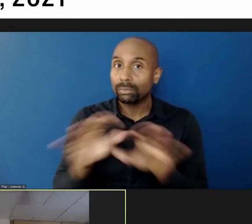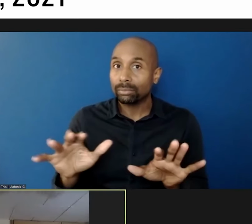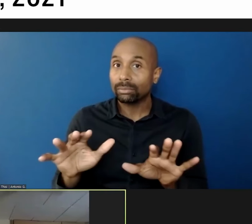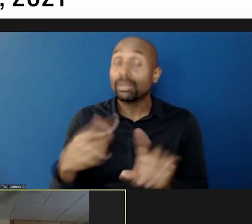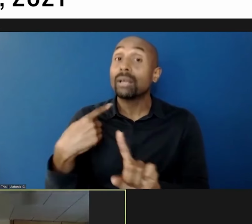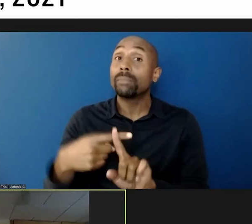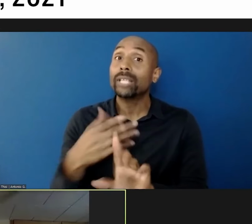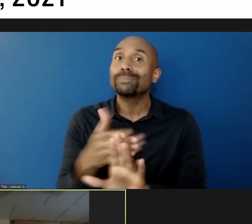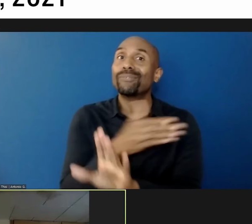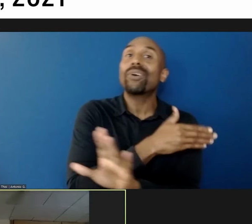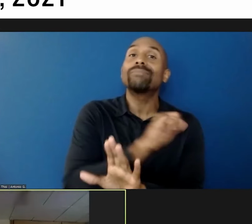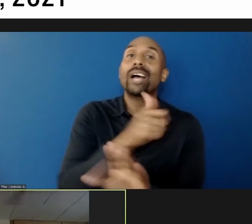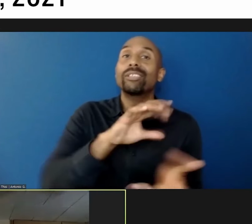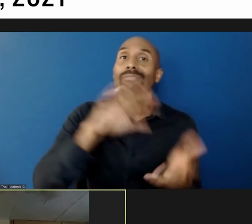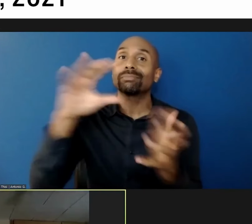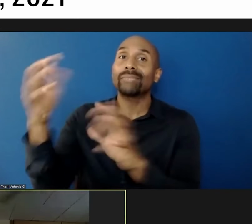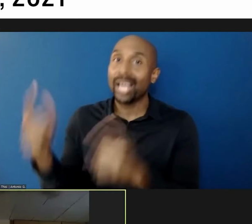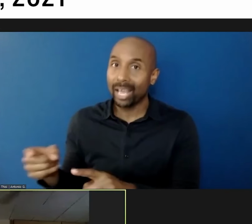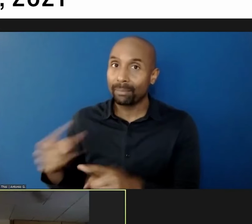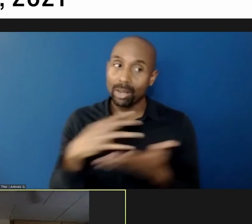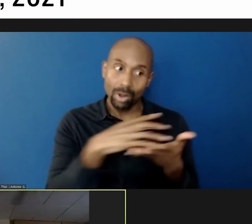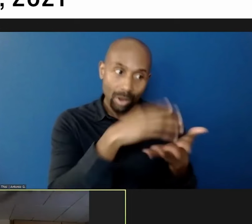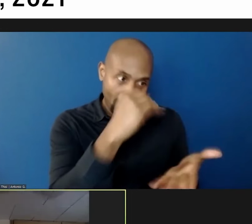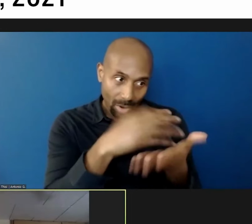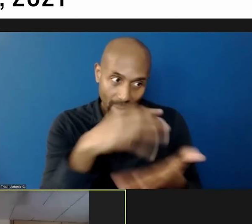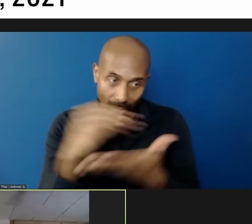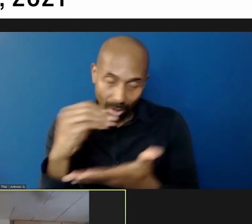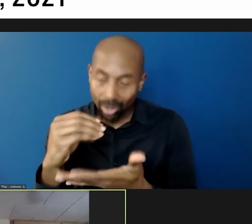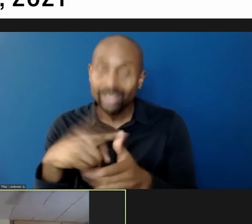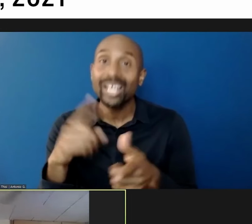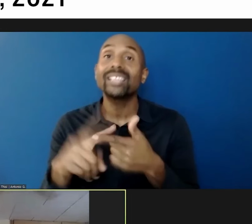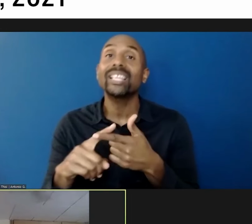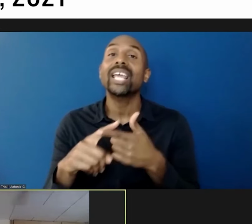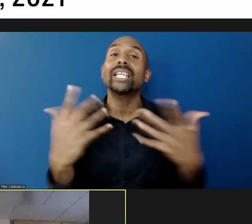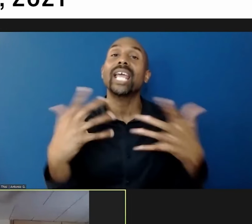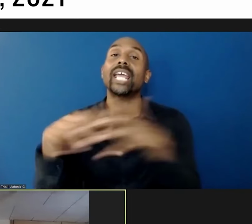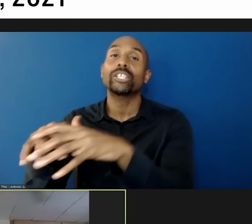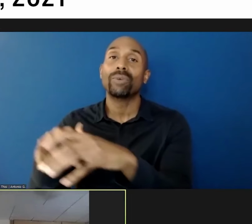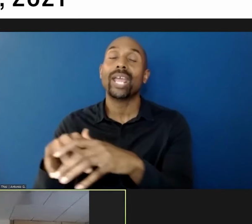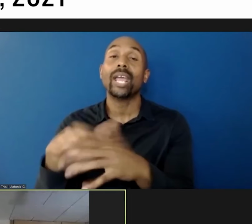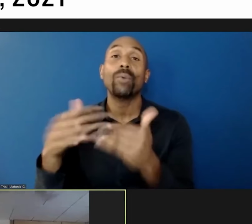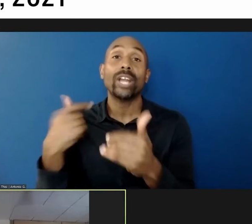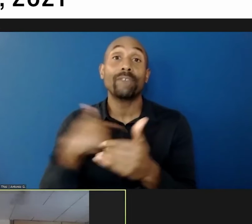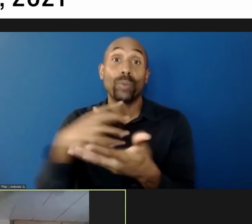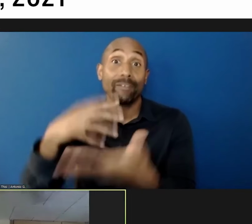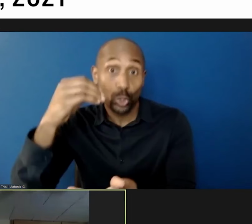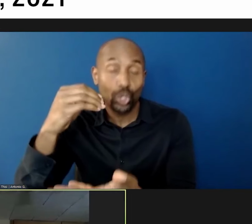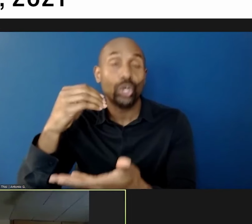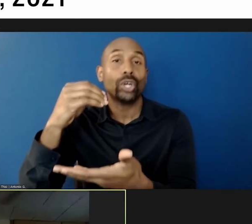and to make sure that they're integrated into the next disaster planning preparation, you